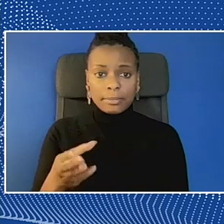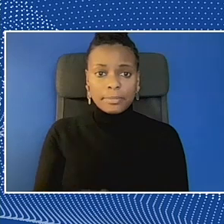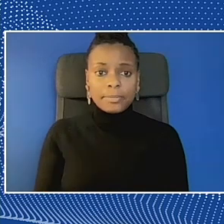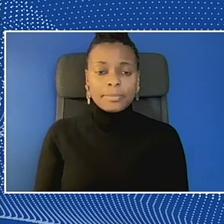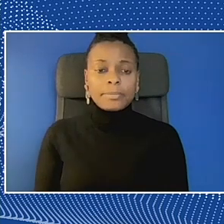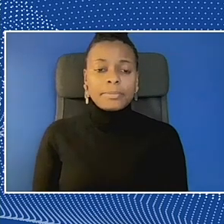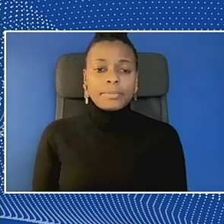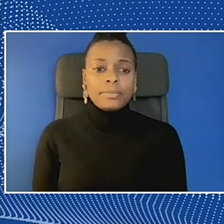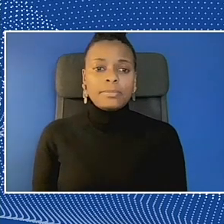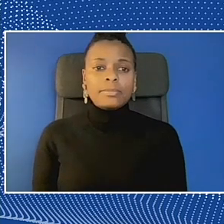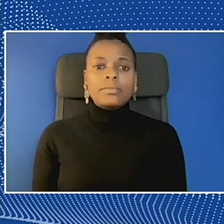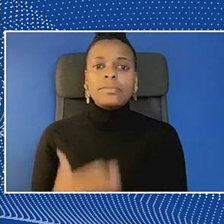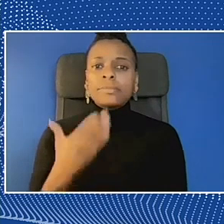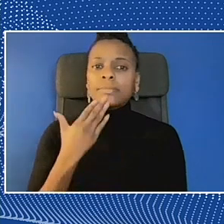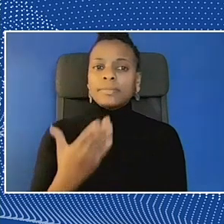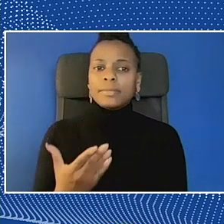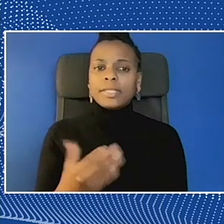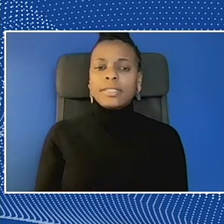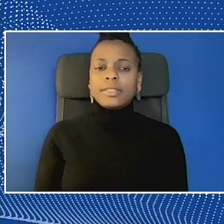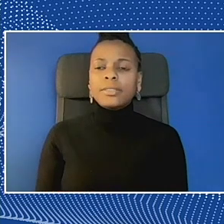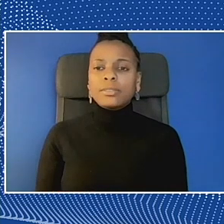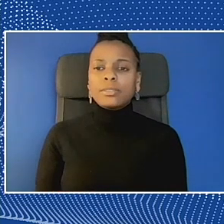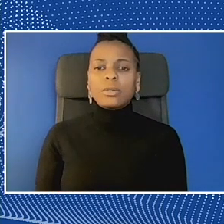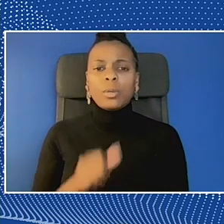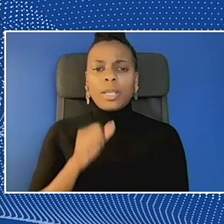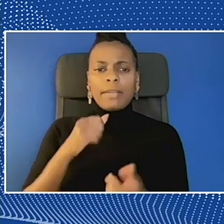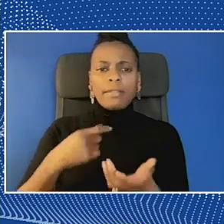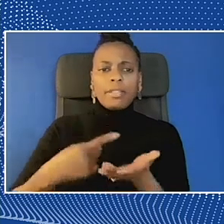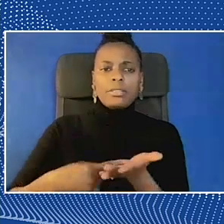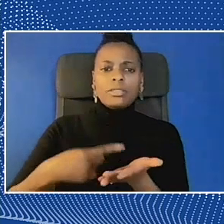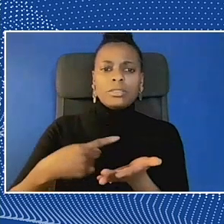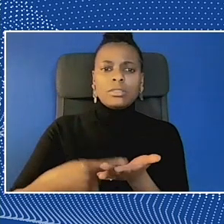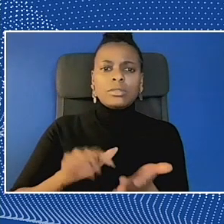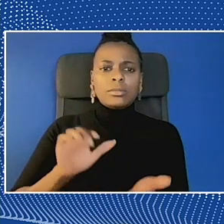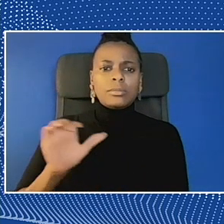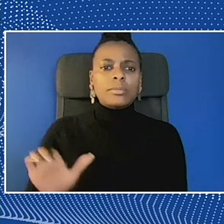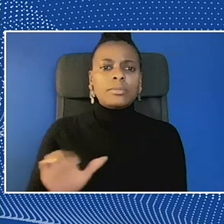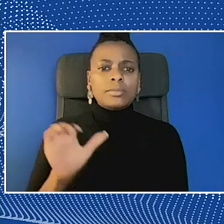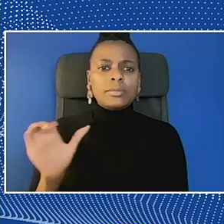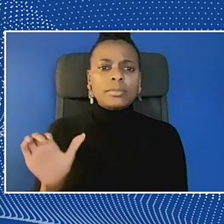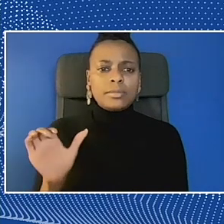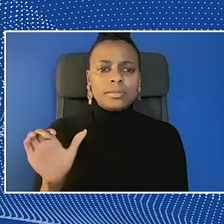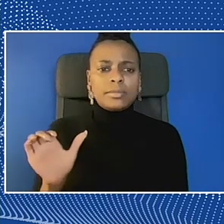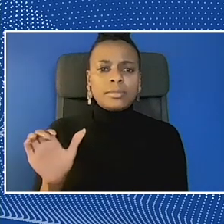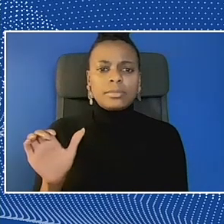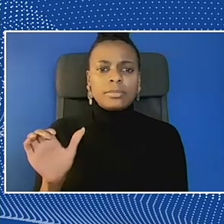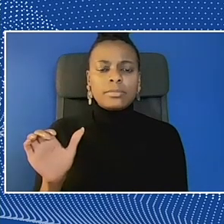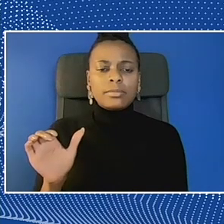Thinks I just, you know, we haven't spoken about C and I think there was a pretty